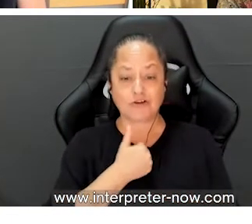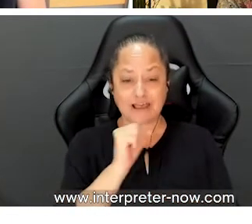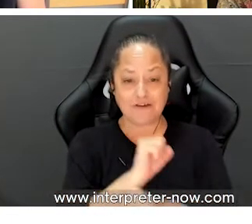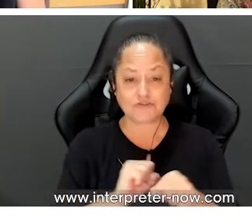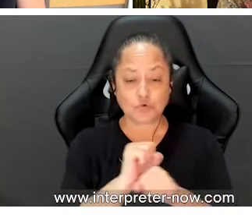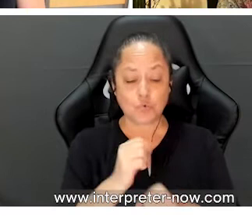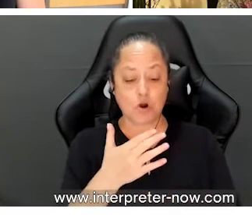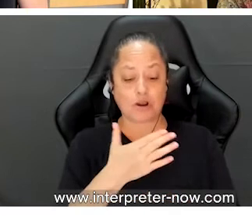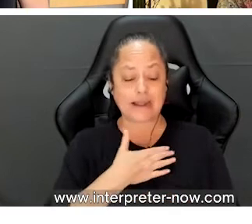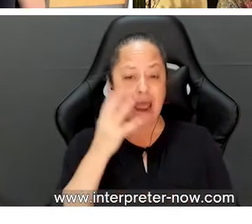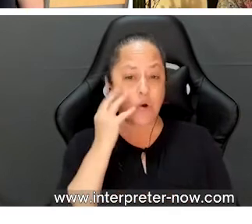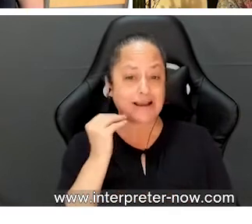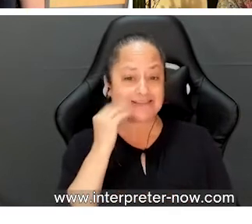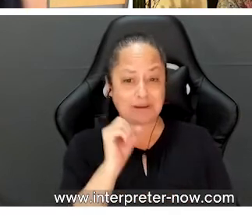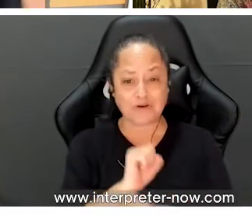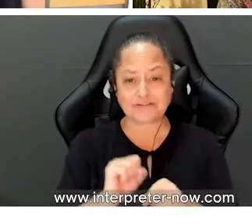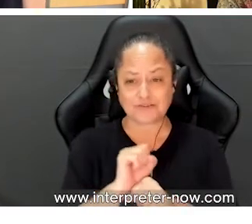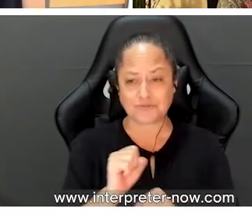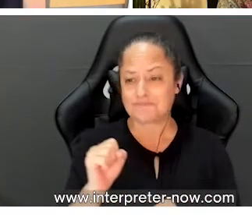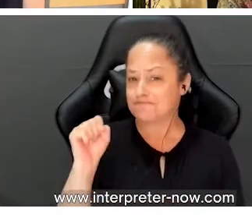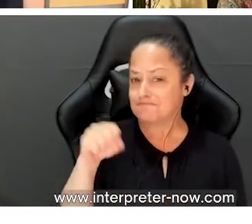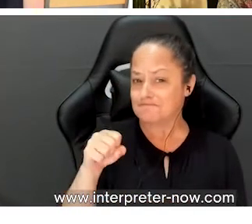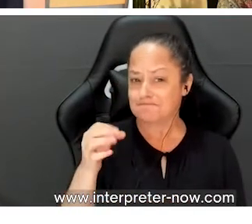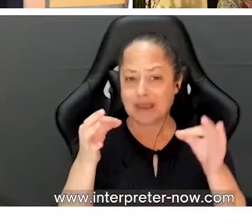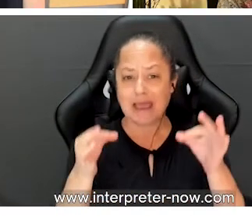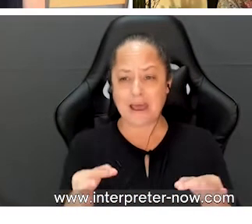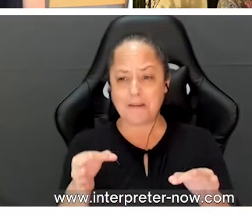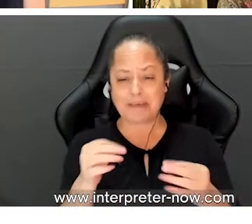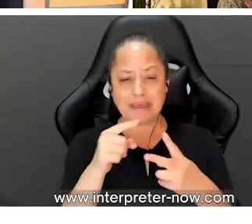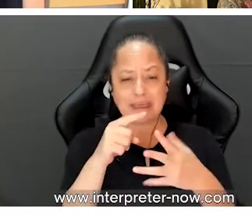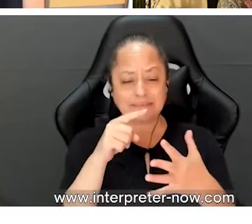So there are a couple of different points to this.